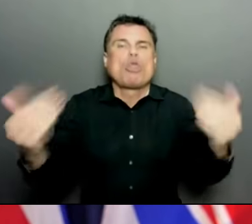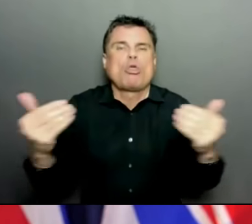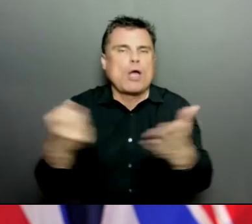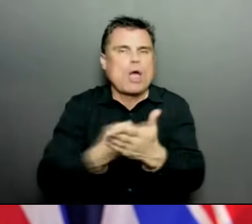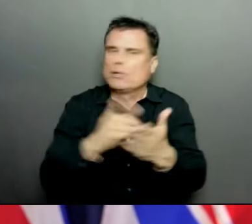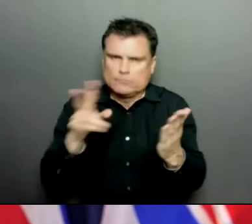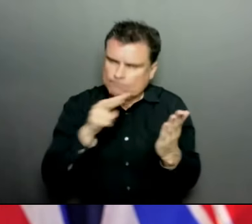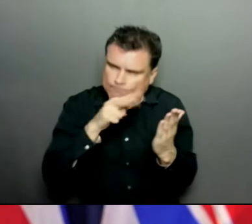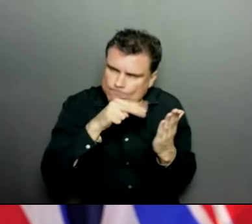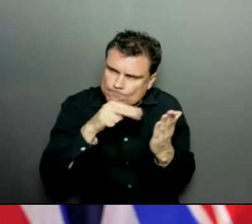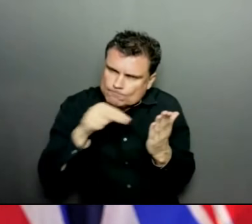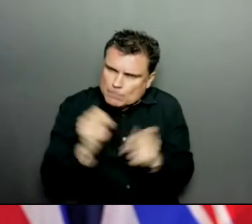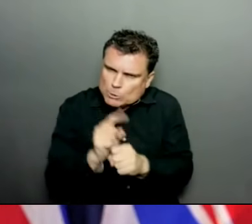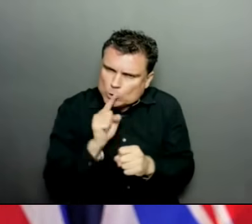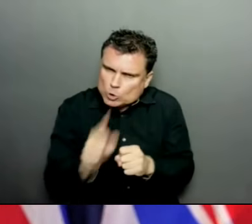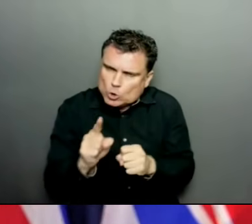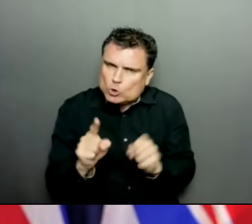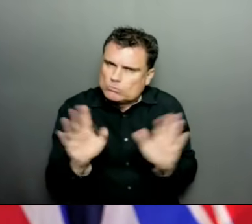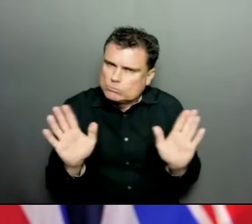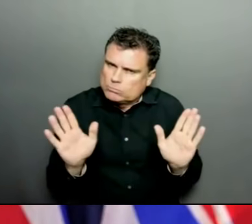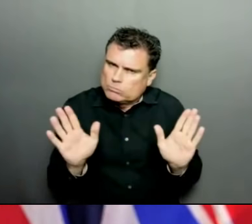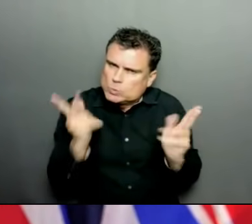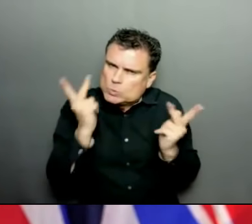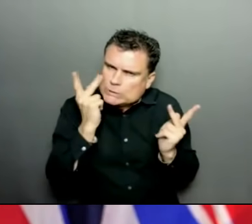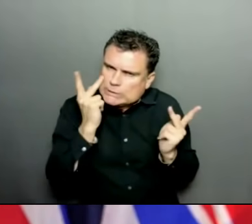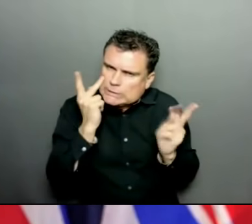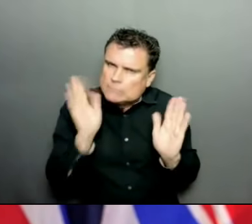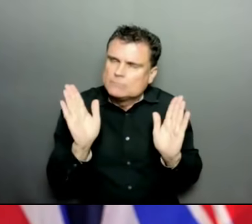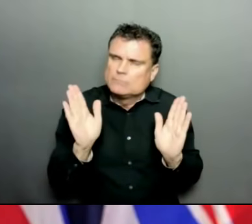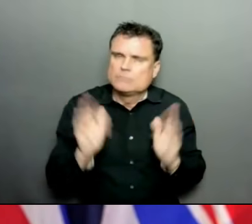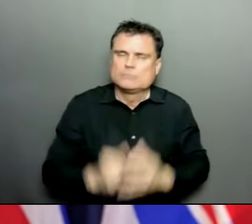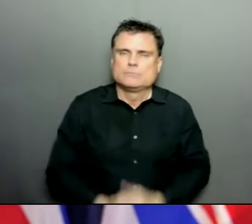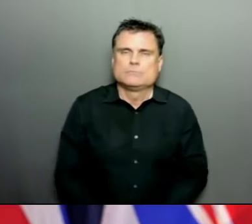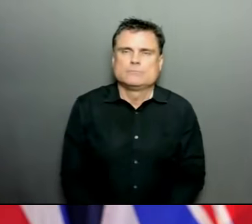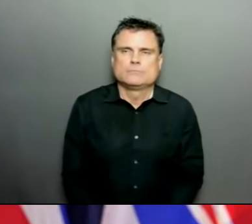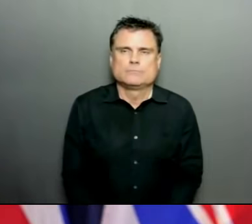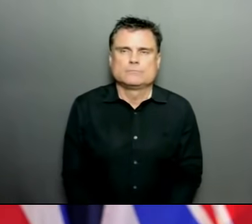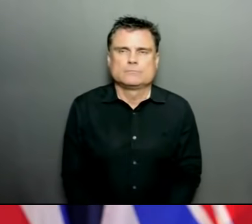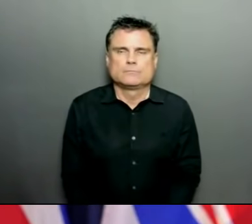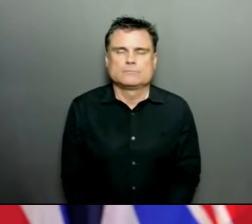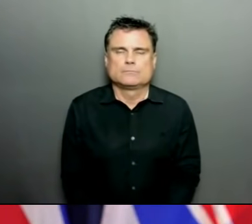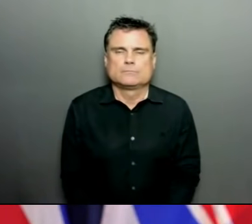and I think all the medical health offices across the country, take a look at that